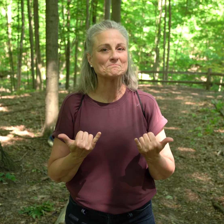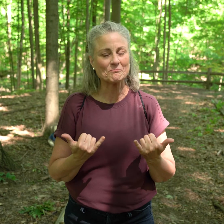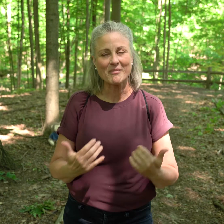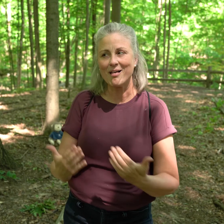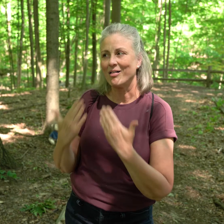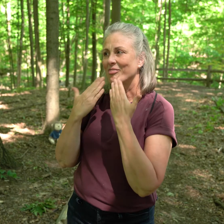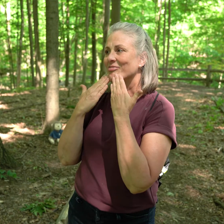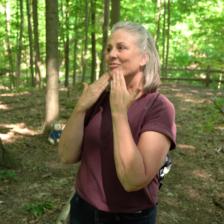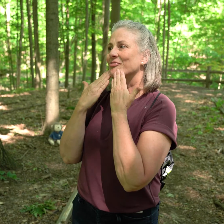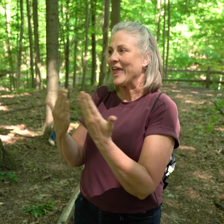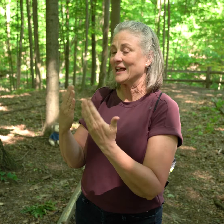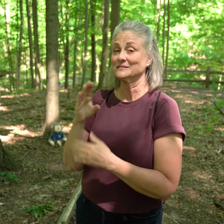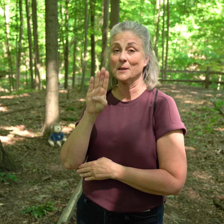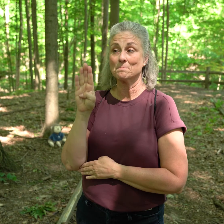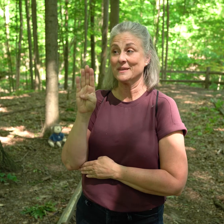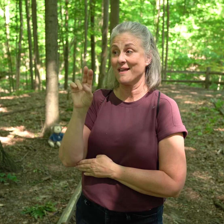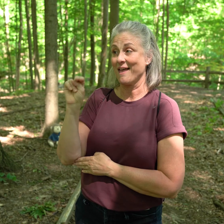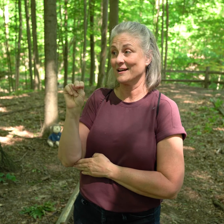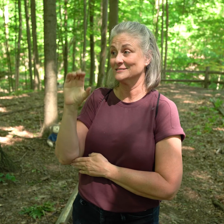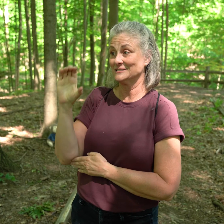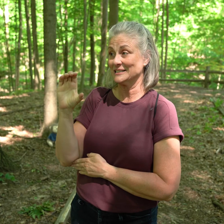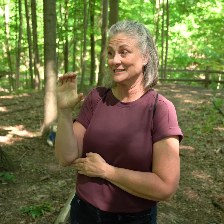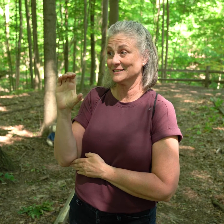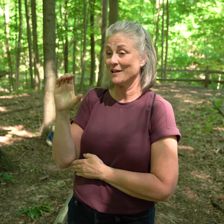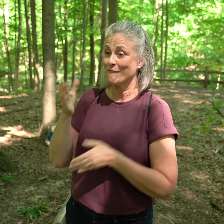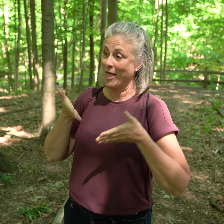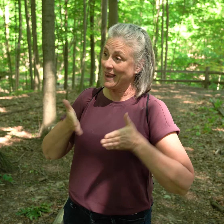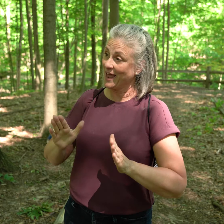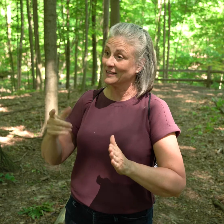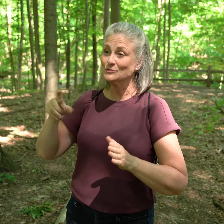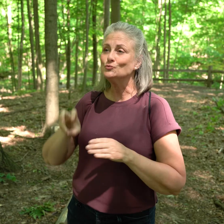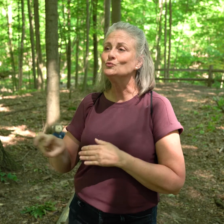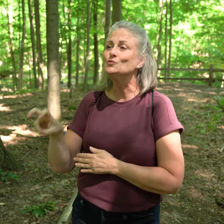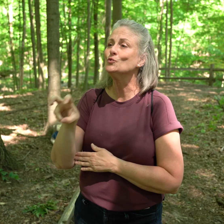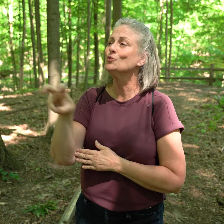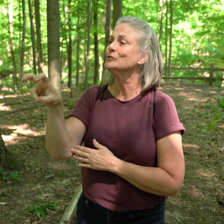[Narrator] Wow, we learned a lot today. Thank you so much, Blandford Nature Center,